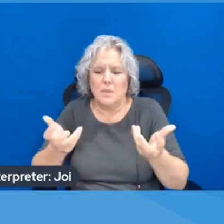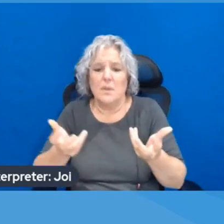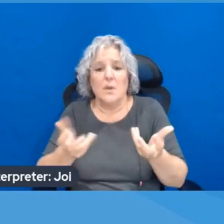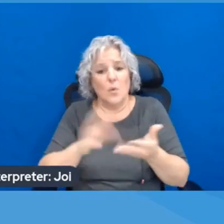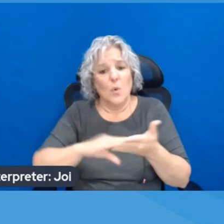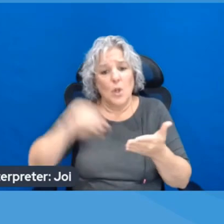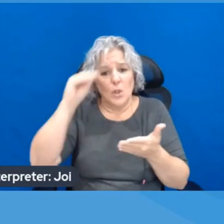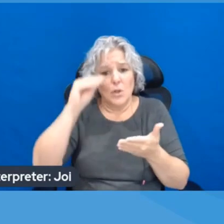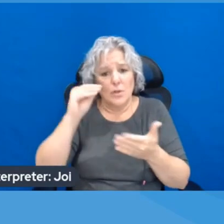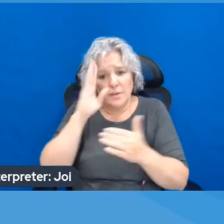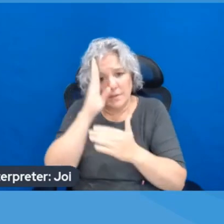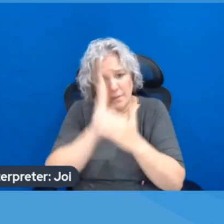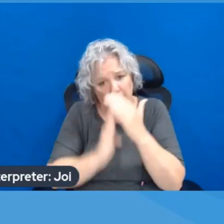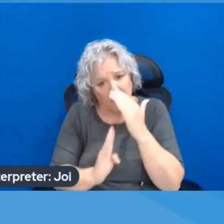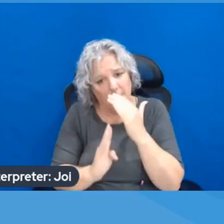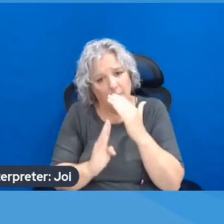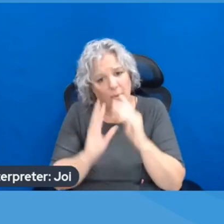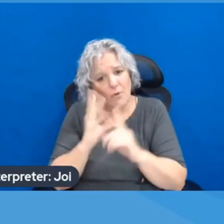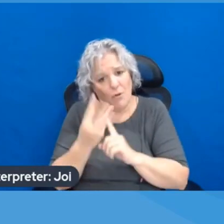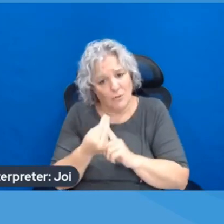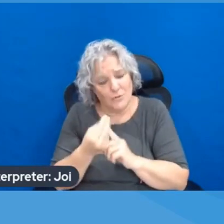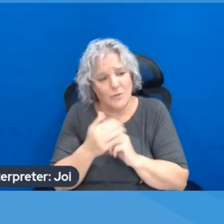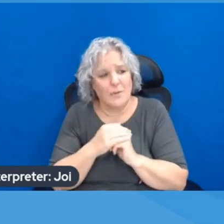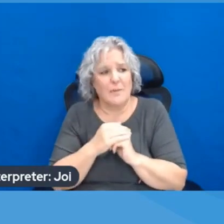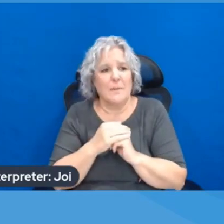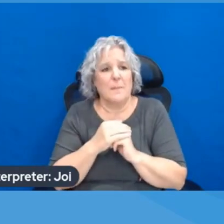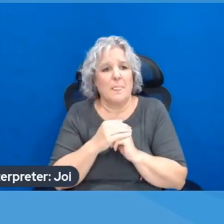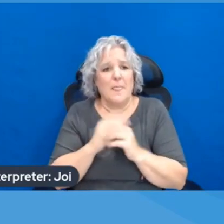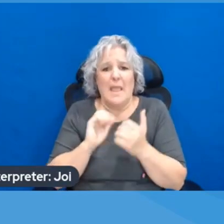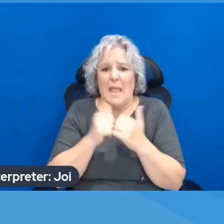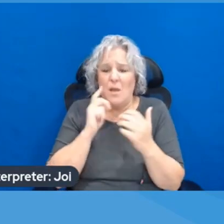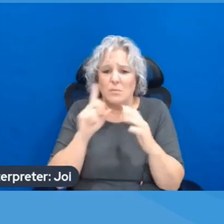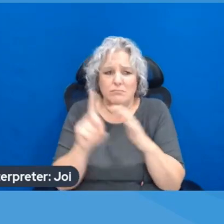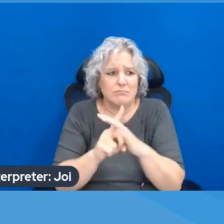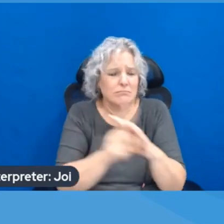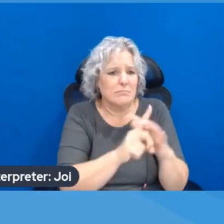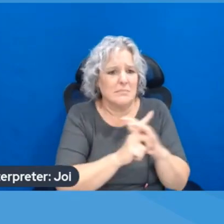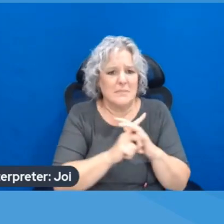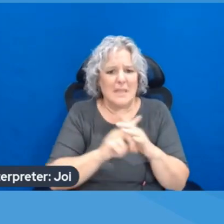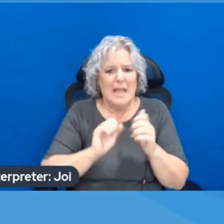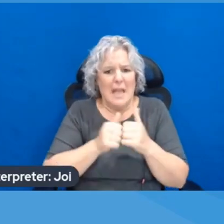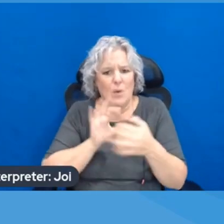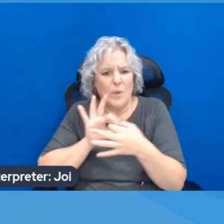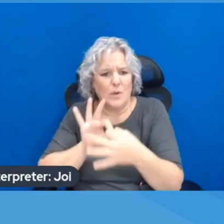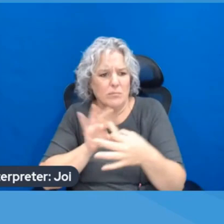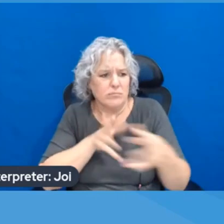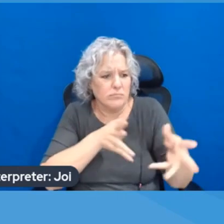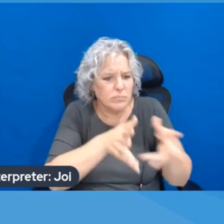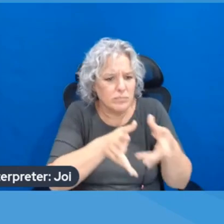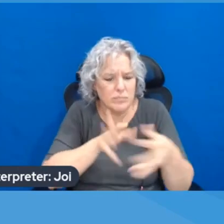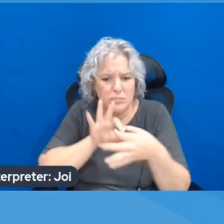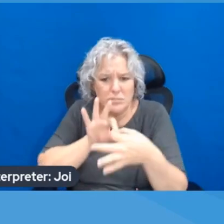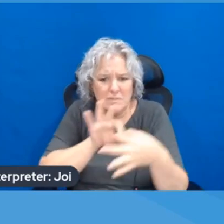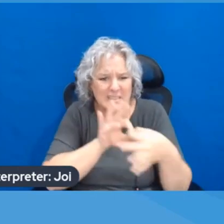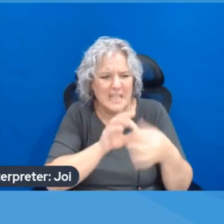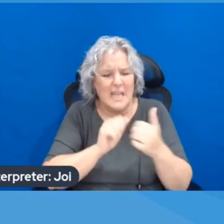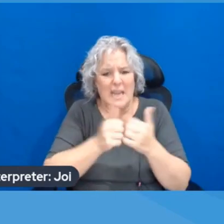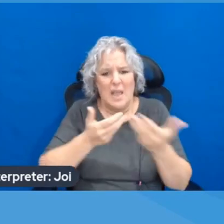We're very conscious of how we're showing up, how we're engaging and how we're being with others.